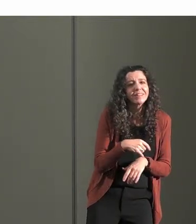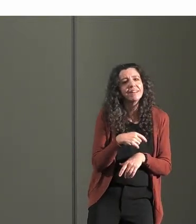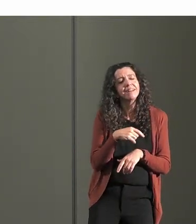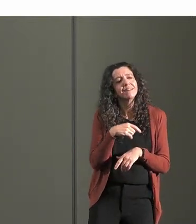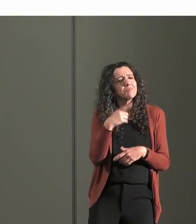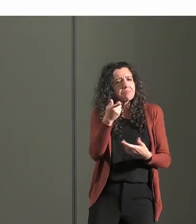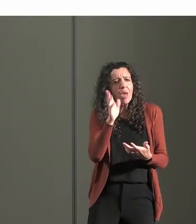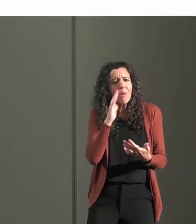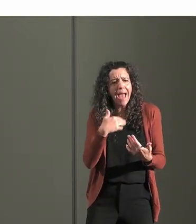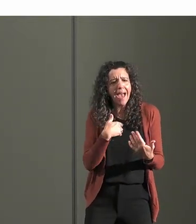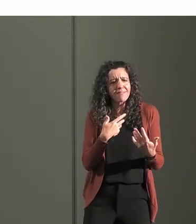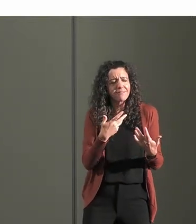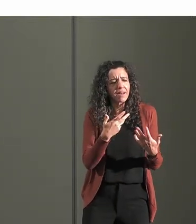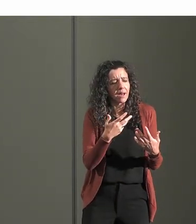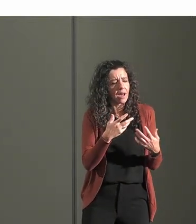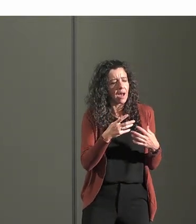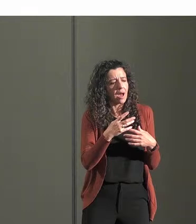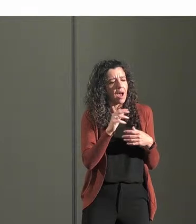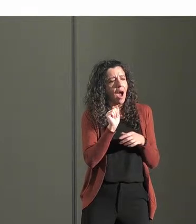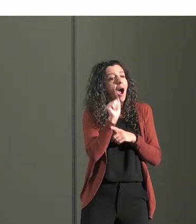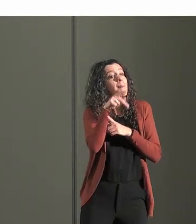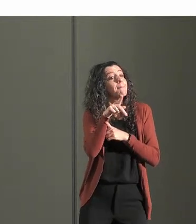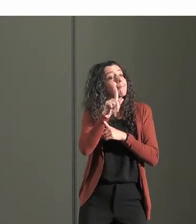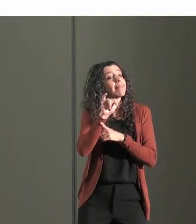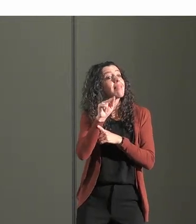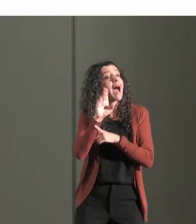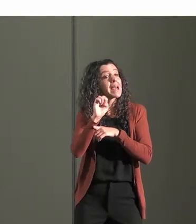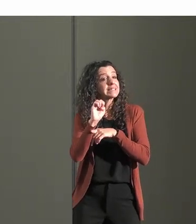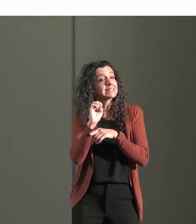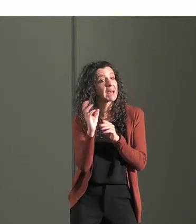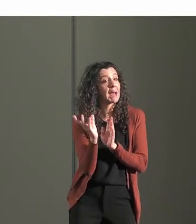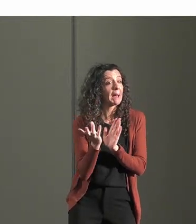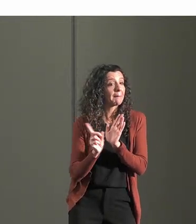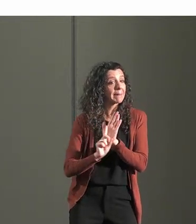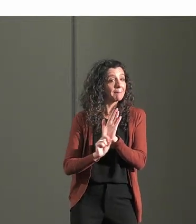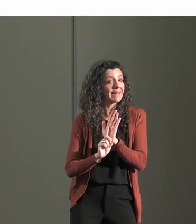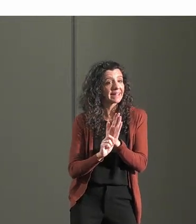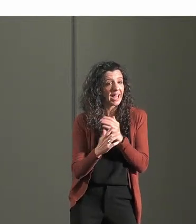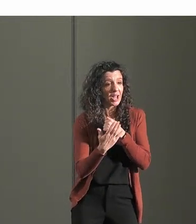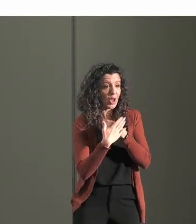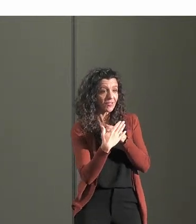deaf testers and they get an appliance beeping notification